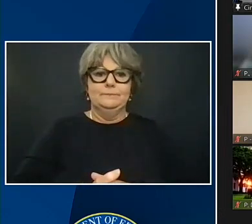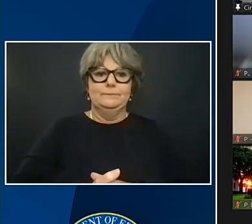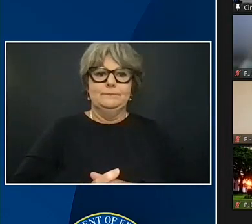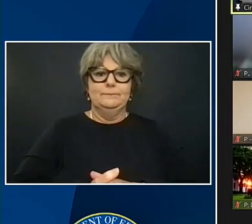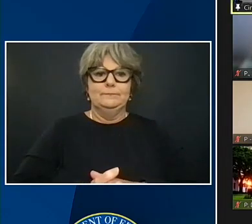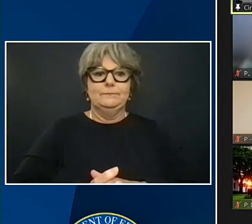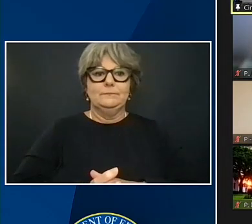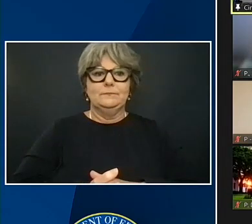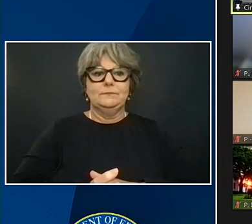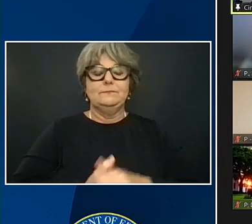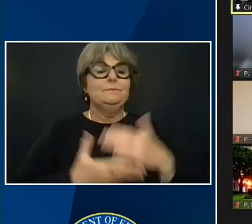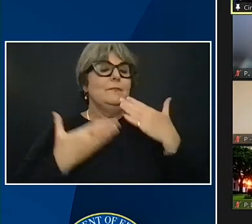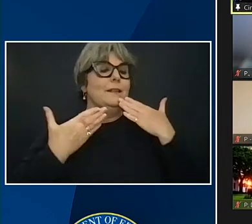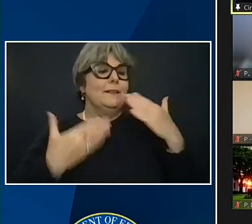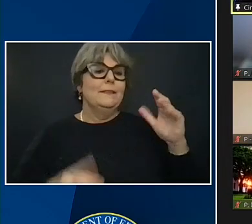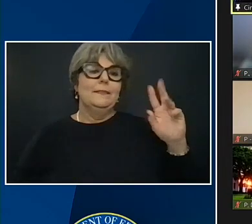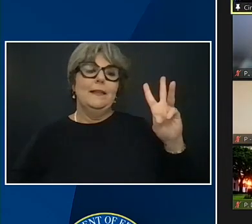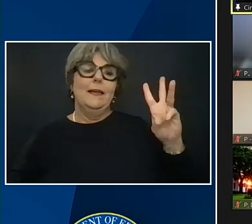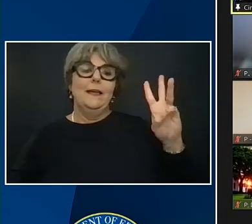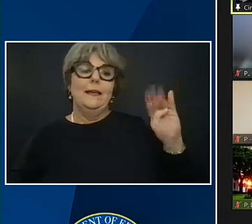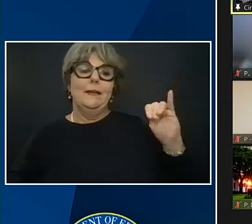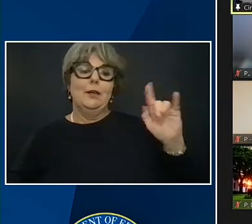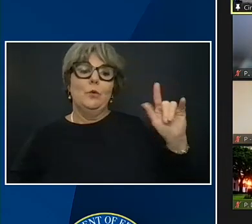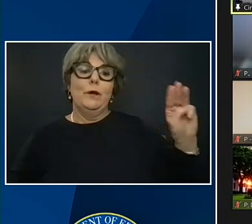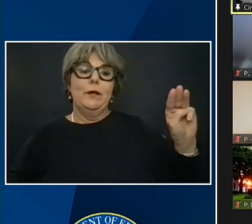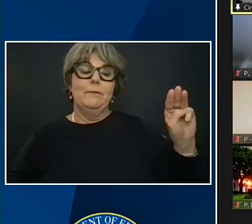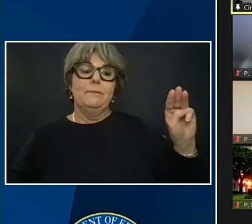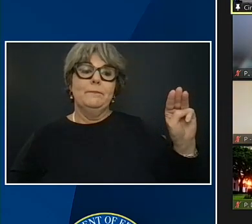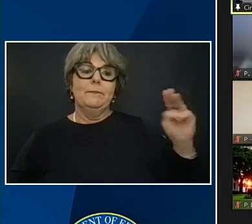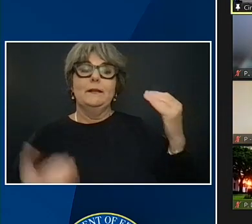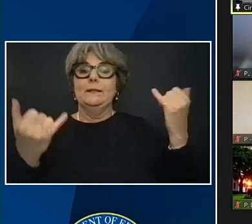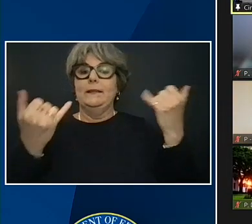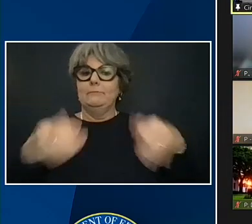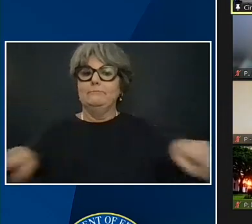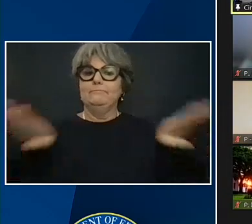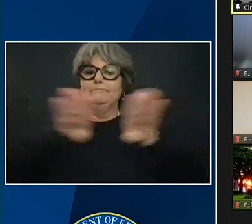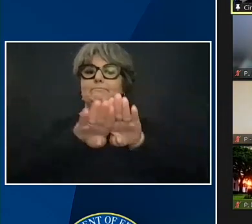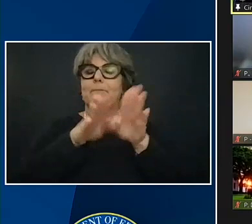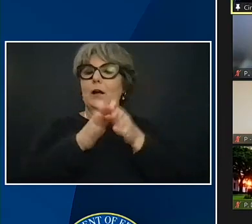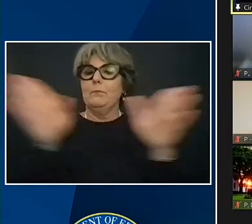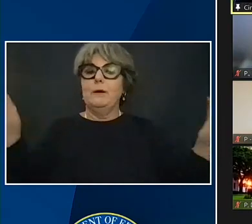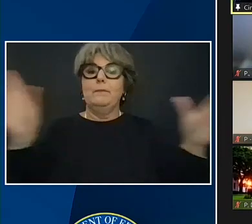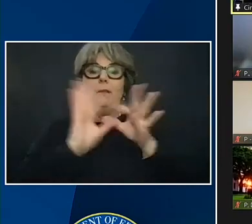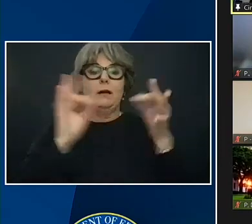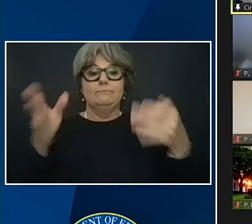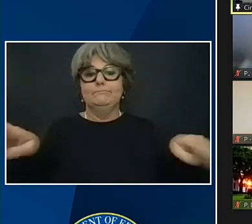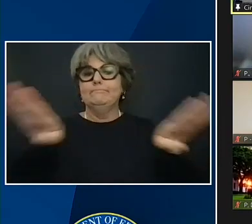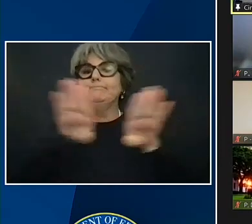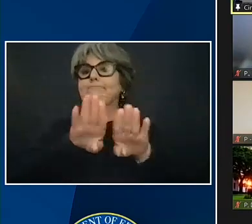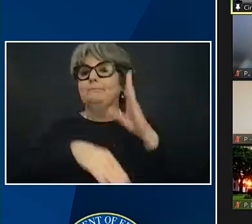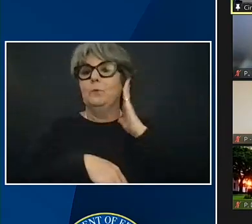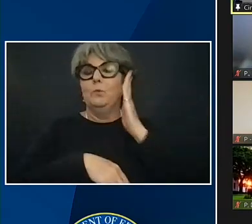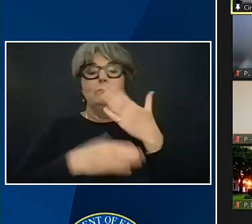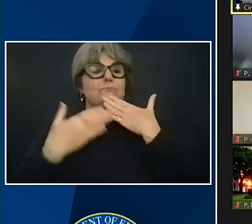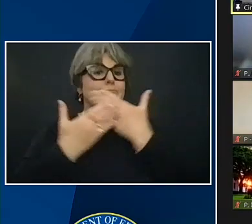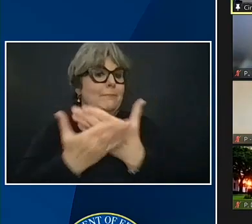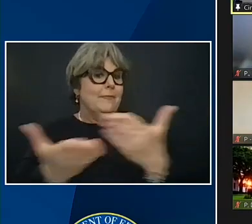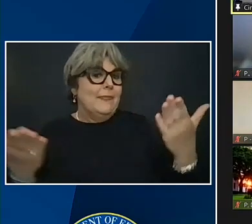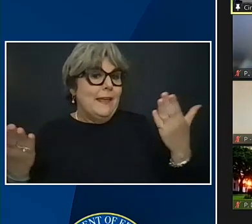Thank you, William. Okay, with that, it concludes our public comment today. We thank everyone who participated in